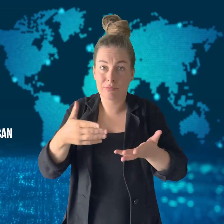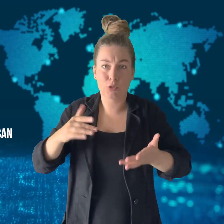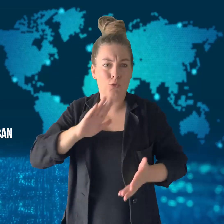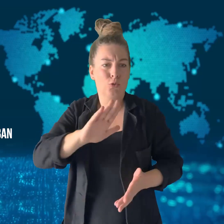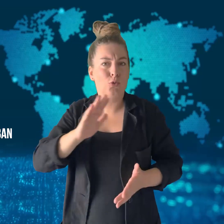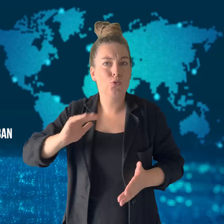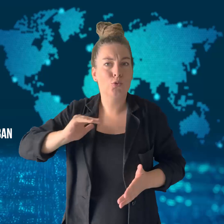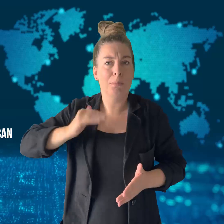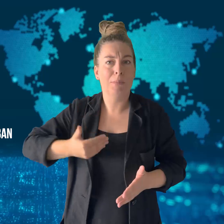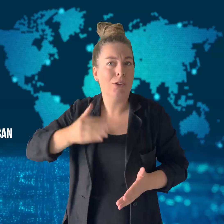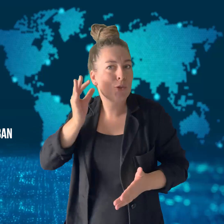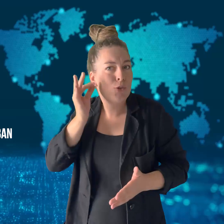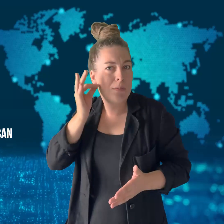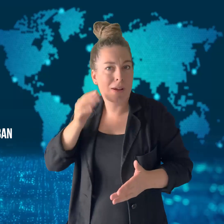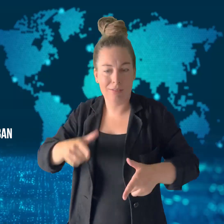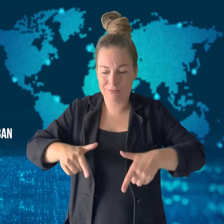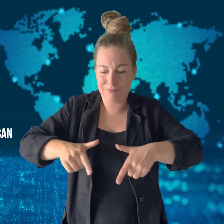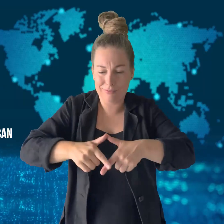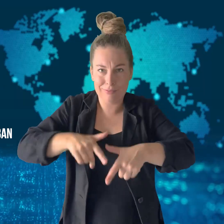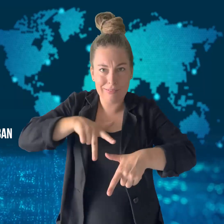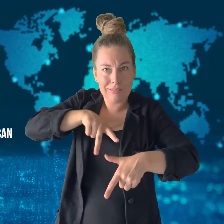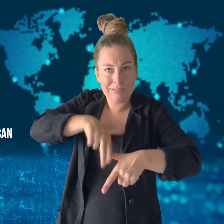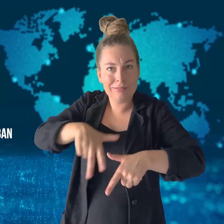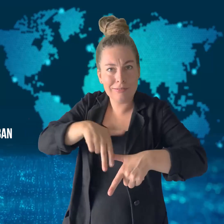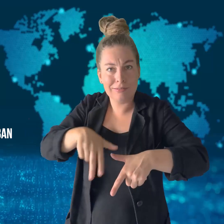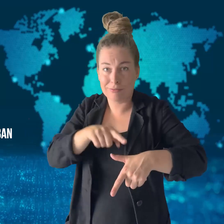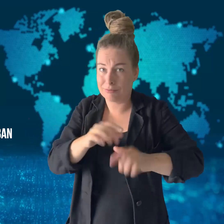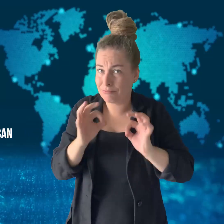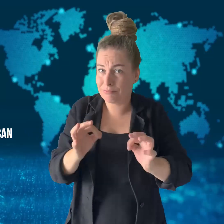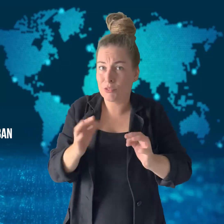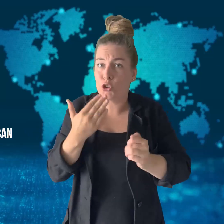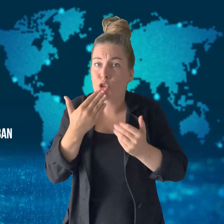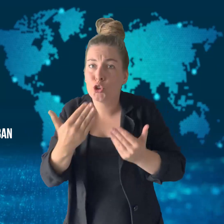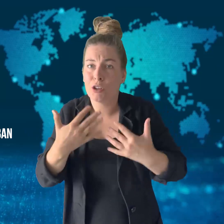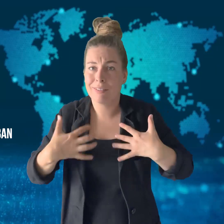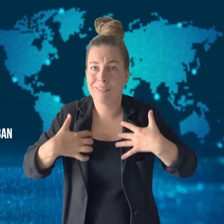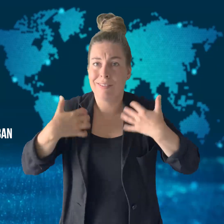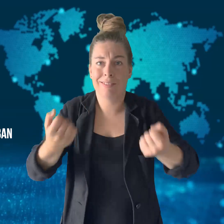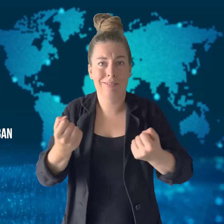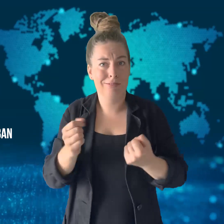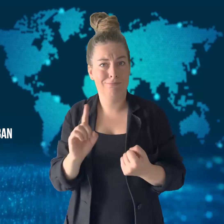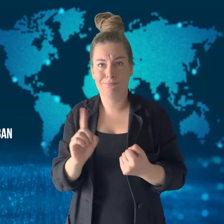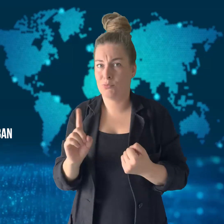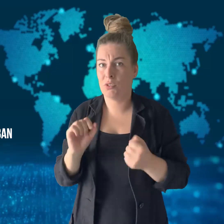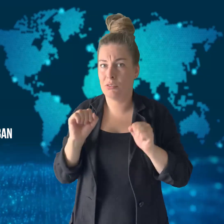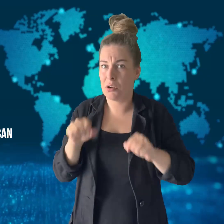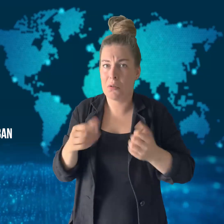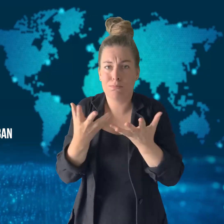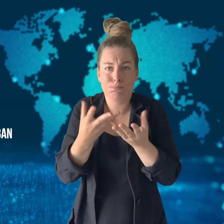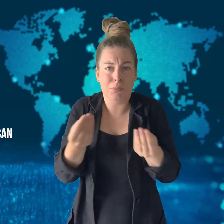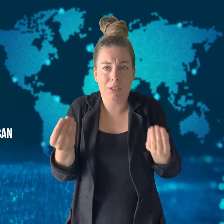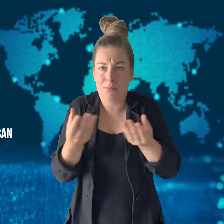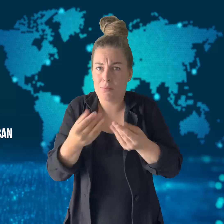it has no health benefits and can cause excessive bleeding,